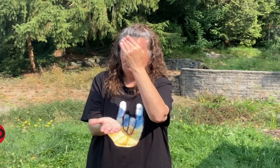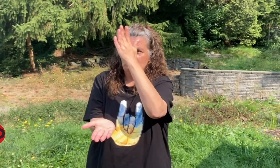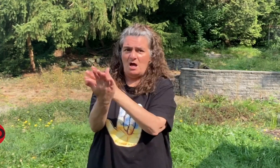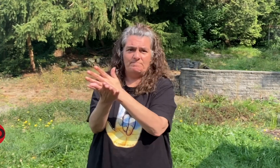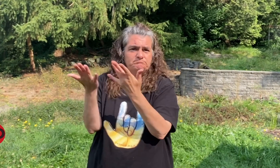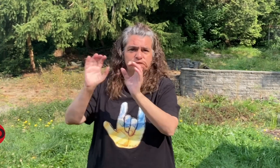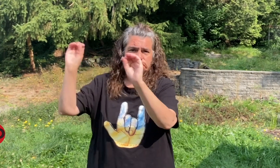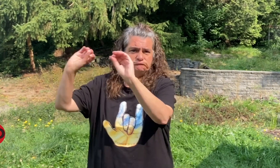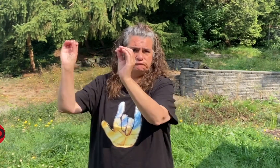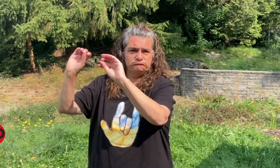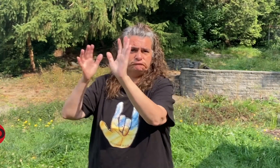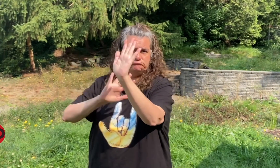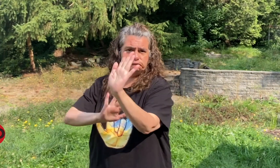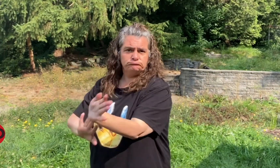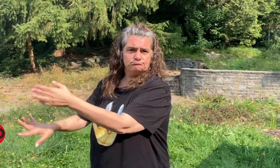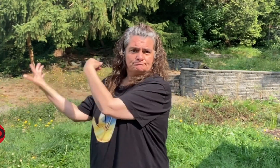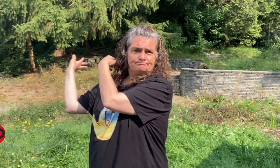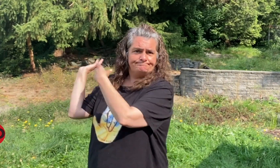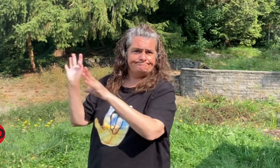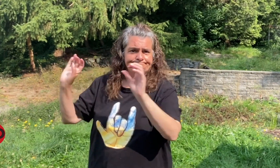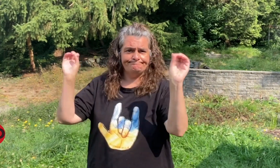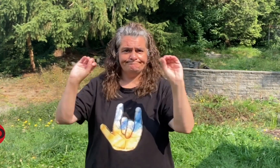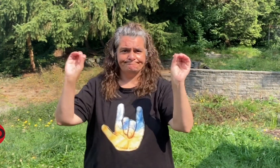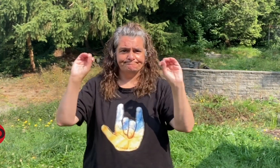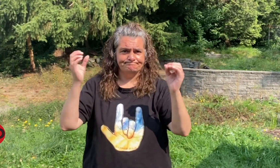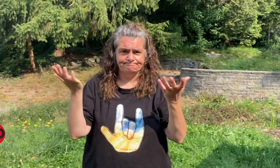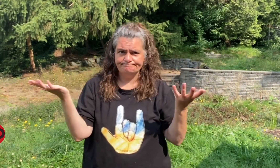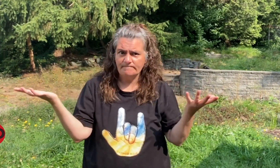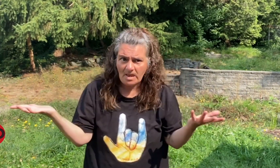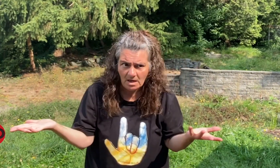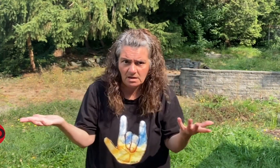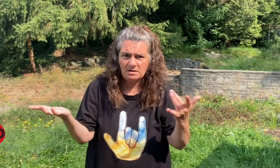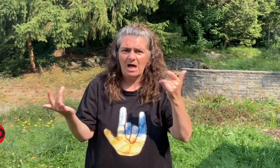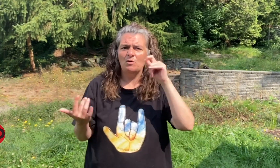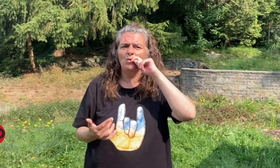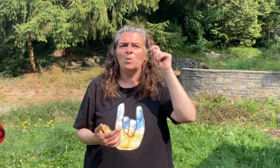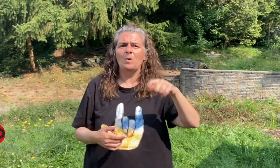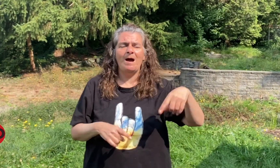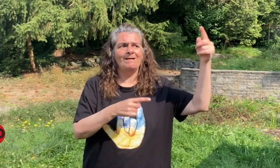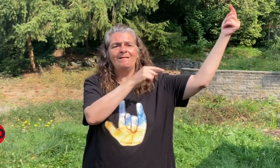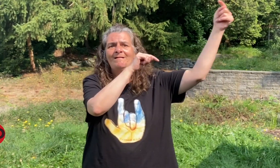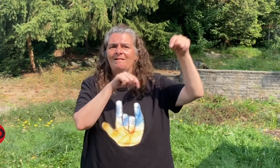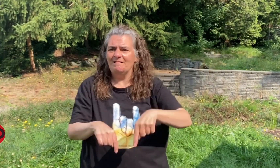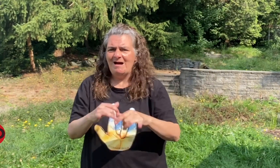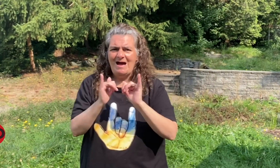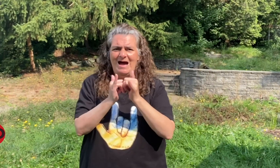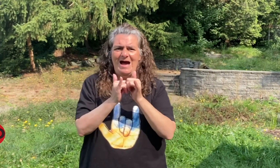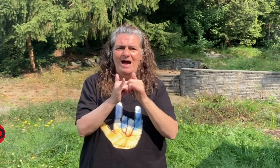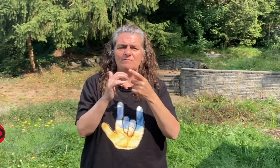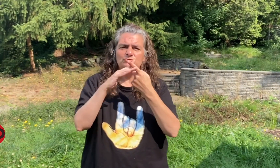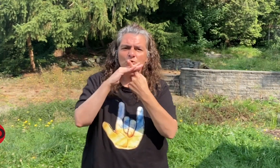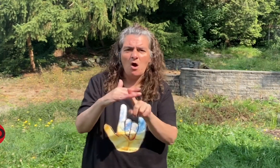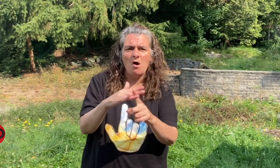and is no longer available. So for Ukrainians who come to Canada,